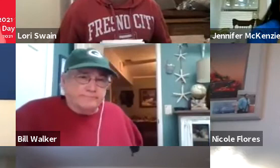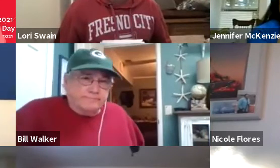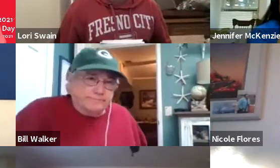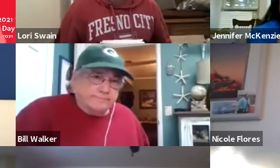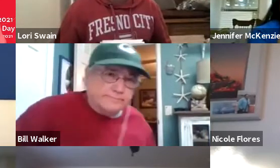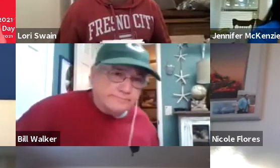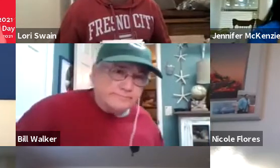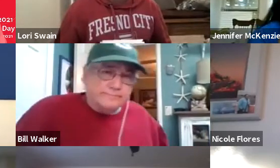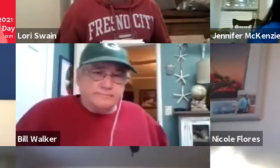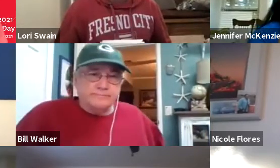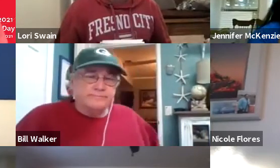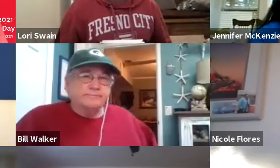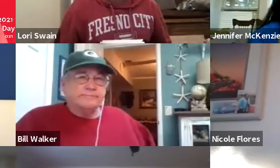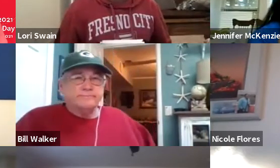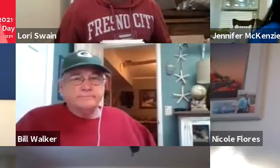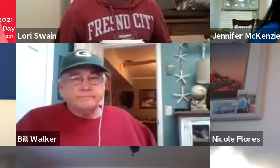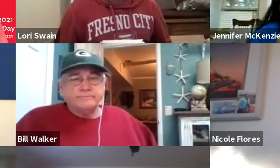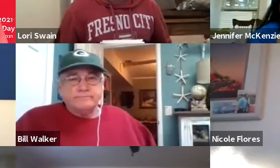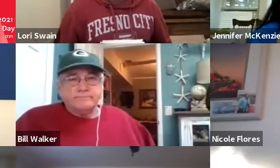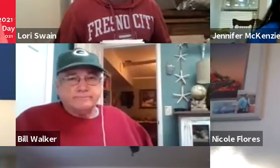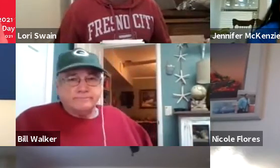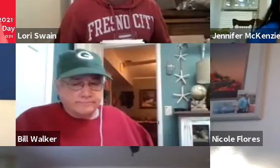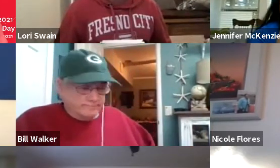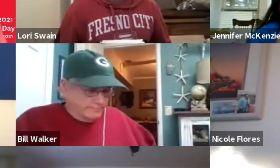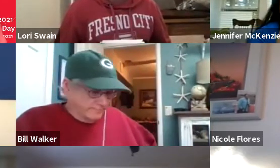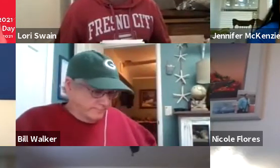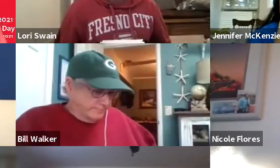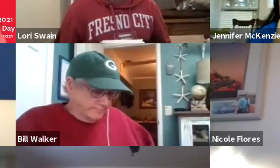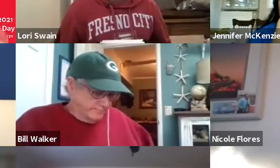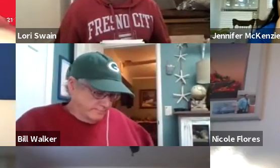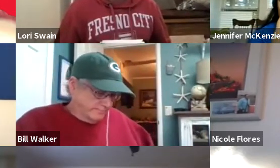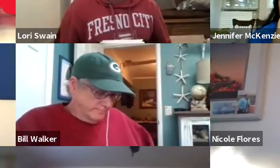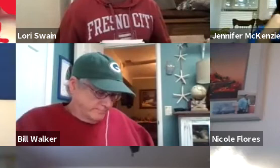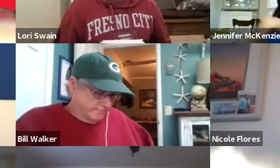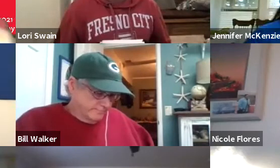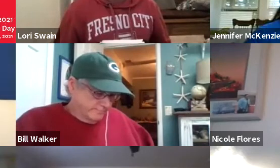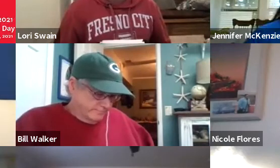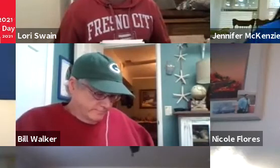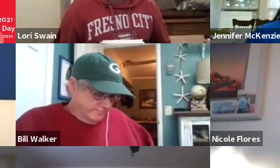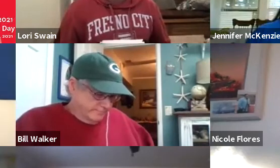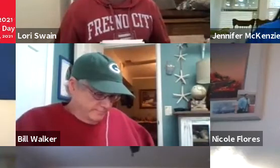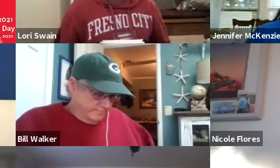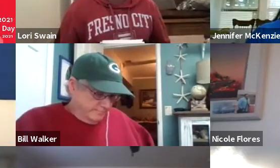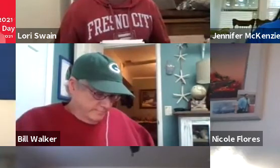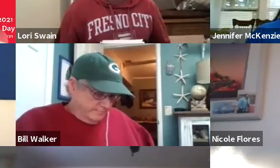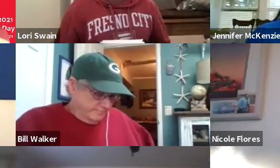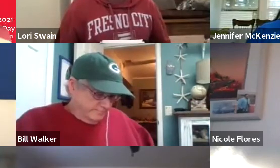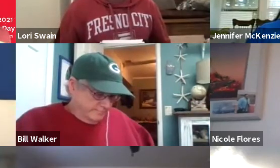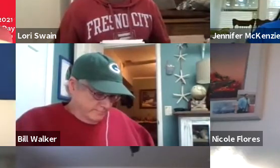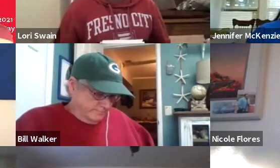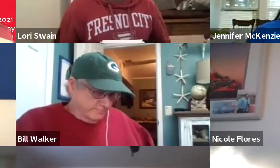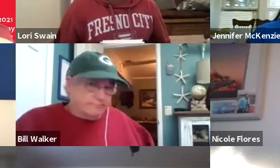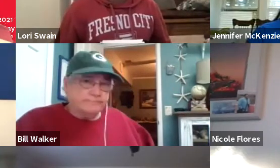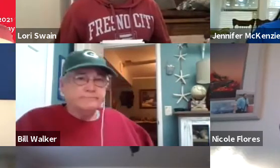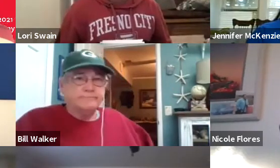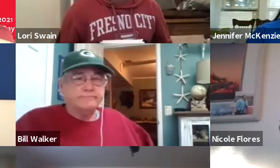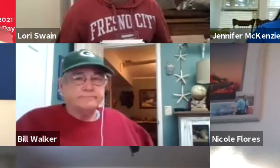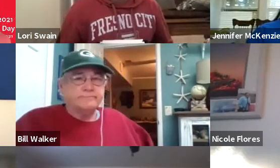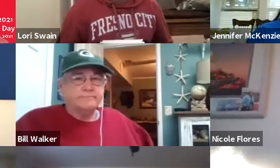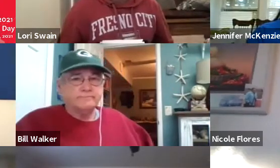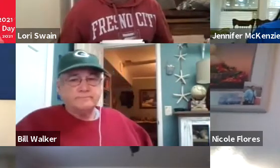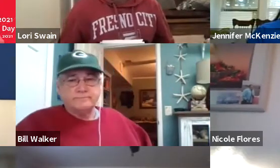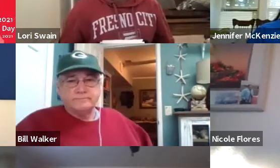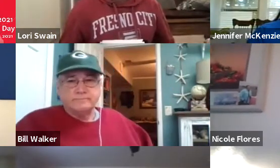courageous conversations. And it's never, at least we try not to do these conversations from a deficit mentality. It's like, well,